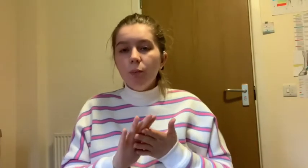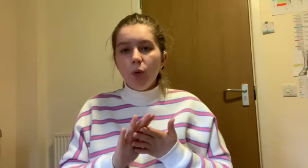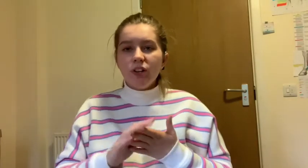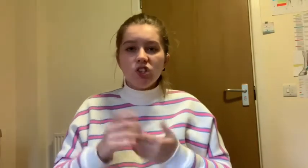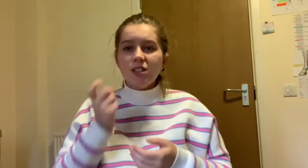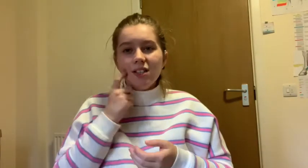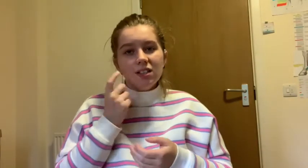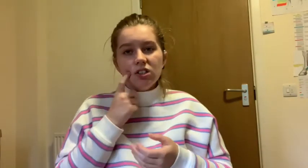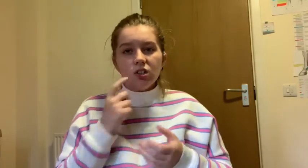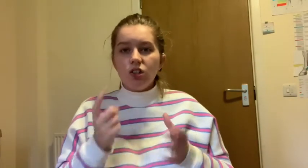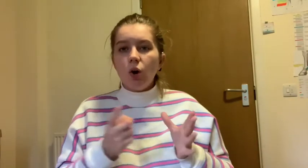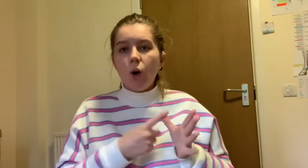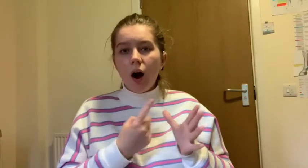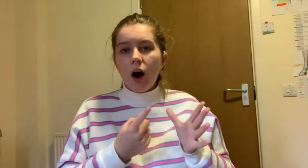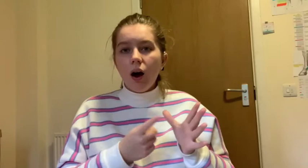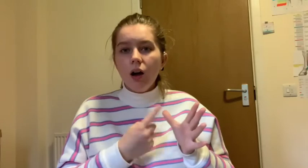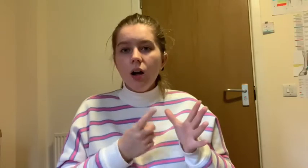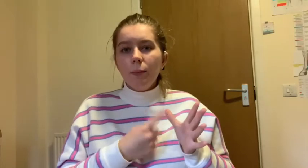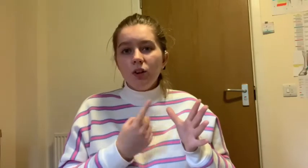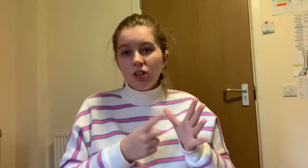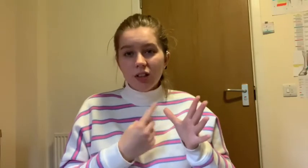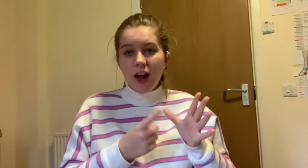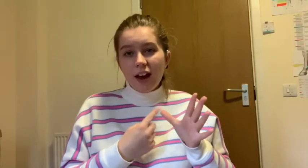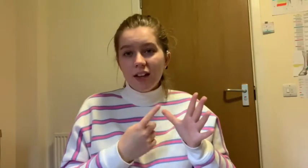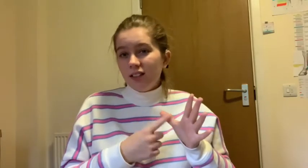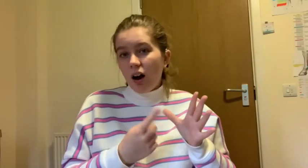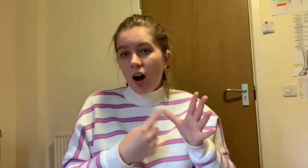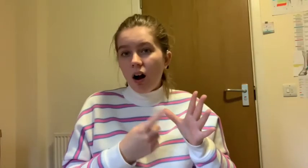But it is easier to sign A because it is easier because of Ah (pronunciation)